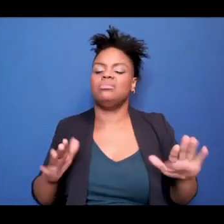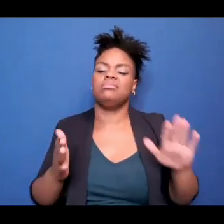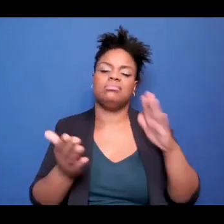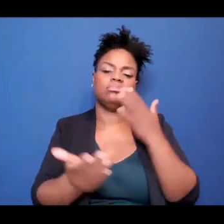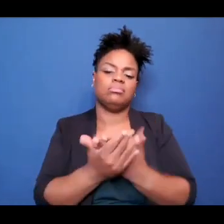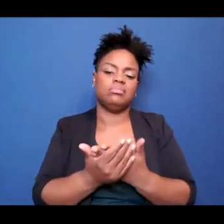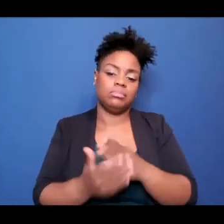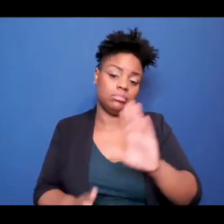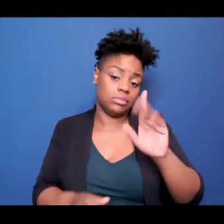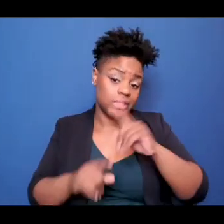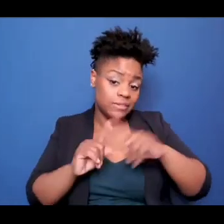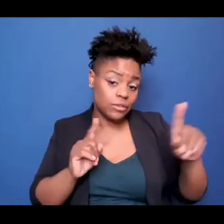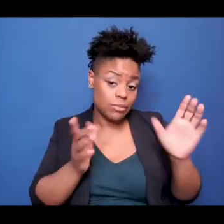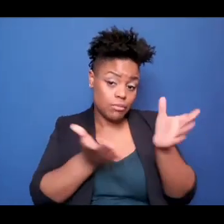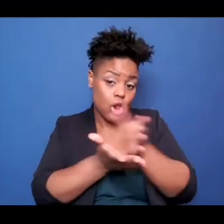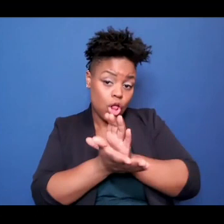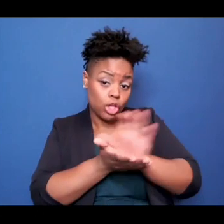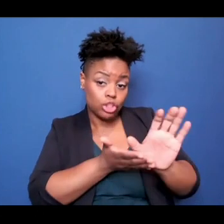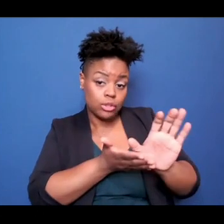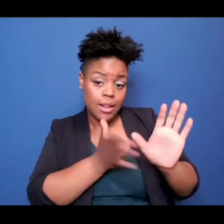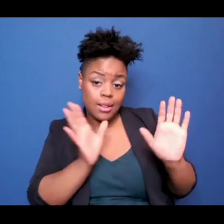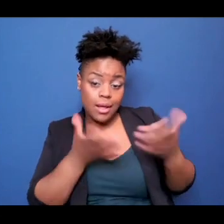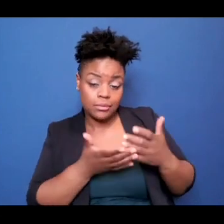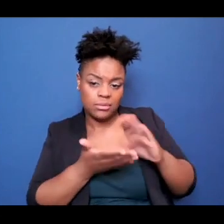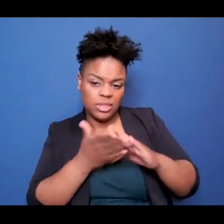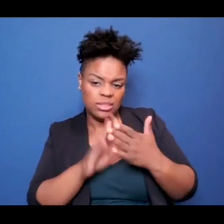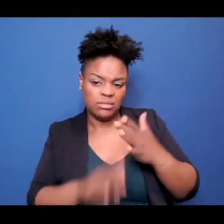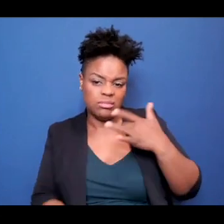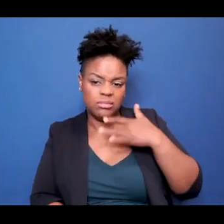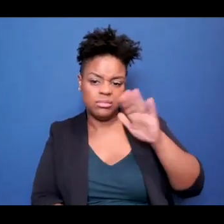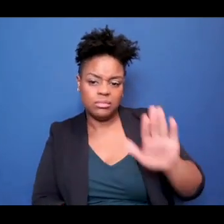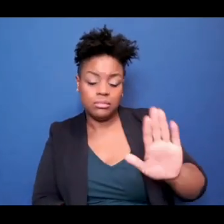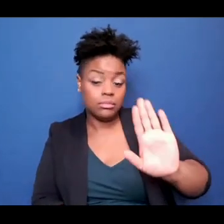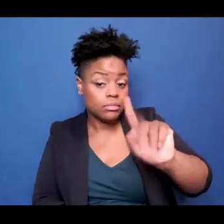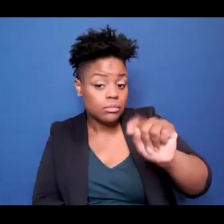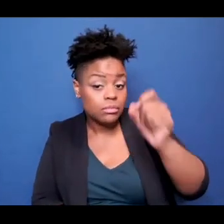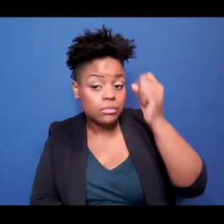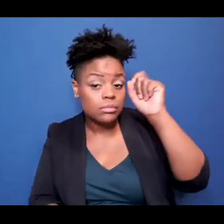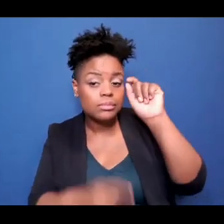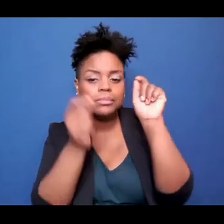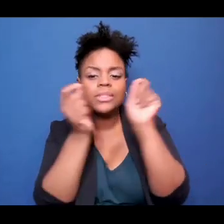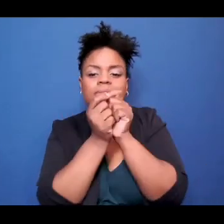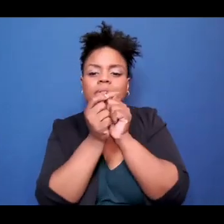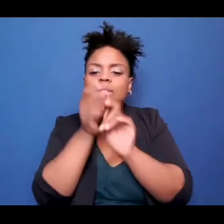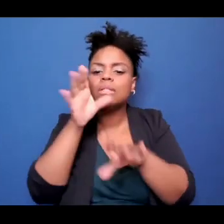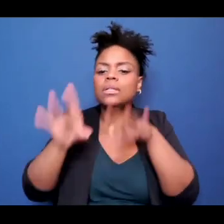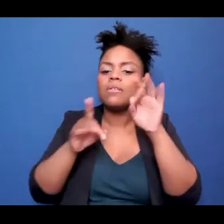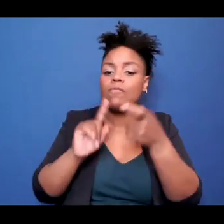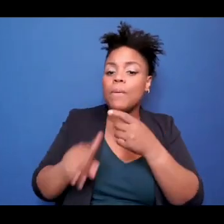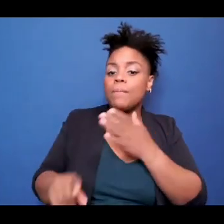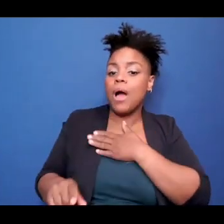HAS BEEN SHOWN, YES, IN DIFFERENT MARGINALIZED COMMUNITIES. THAT IS TRUE. I WOULDN'T SAY THAT THE SPECIFIC